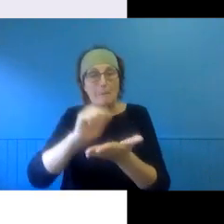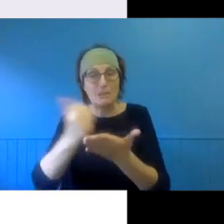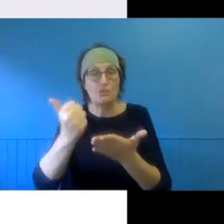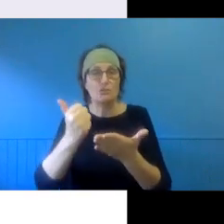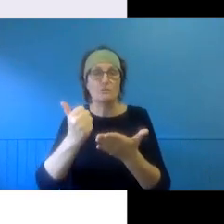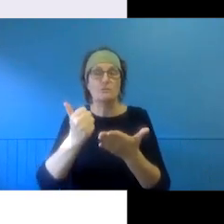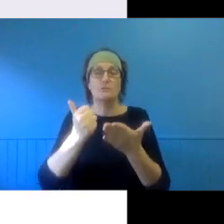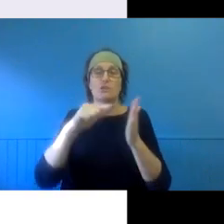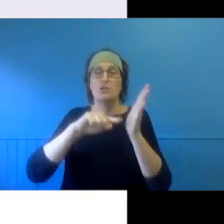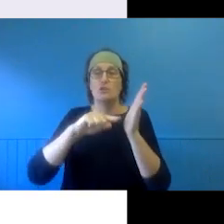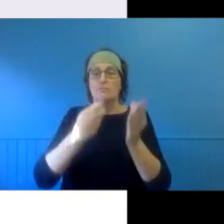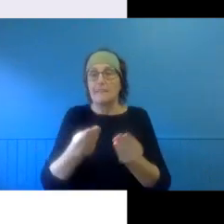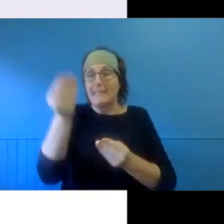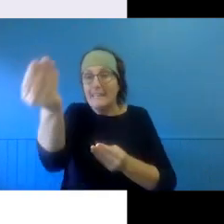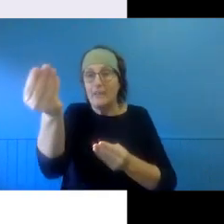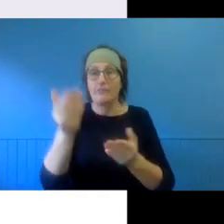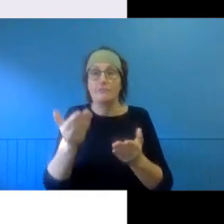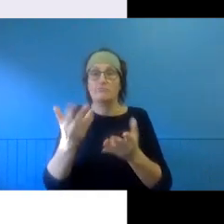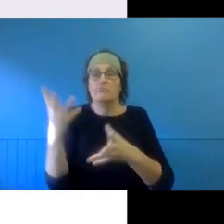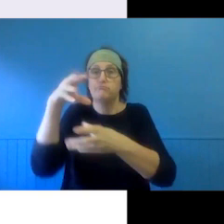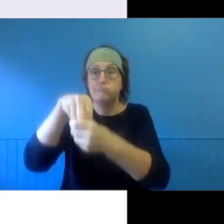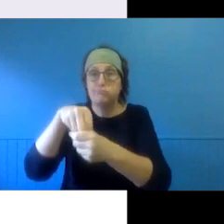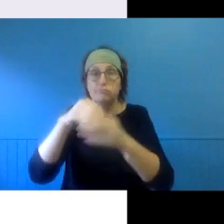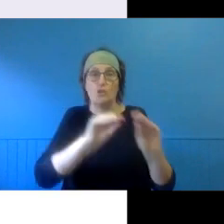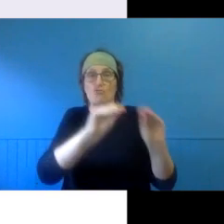transmit, participate in the transfer or sale, create